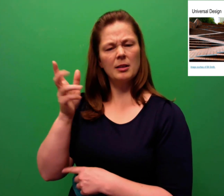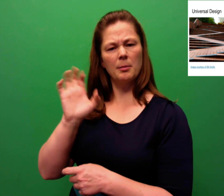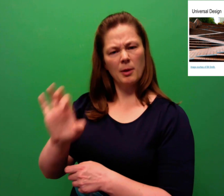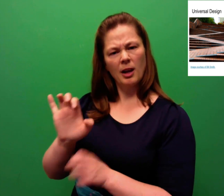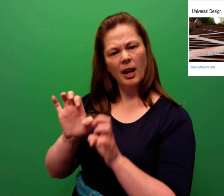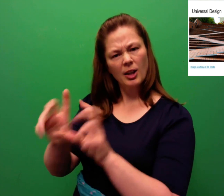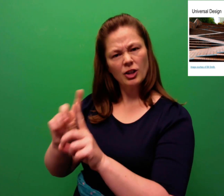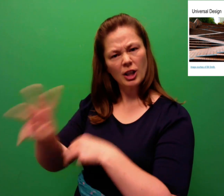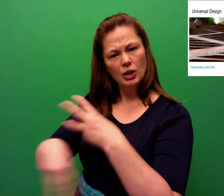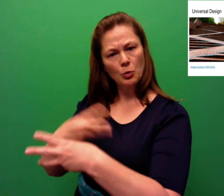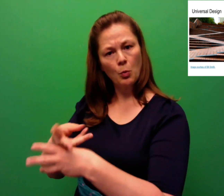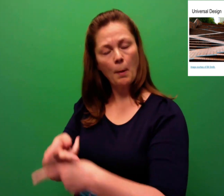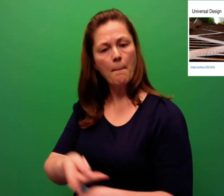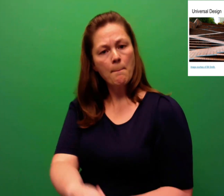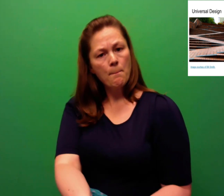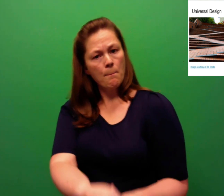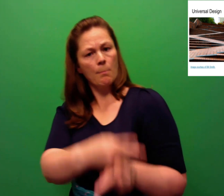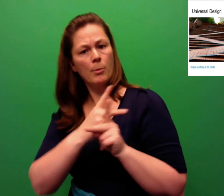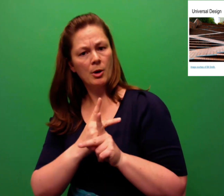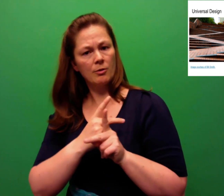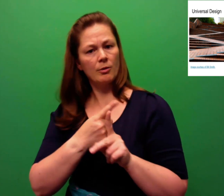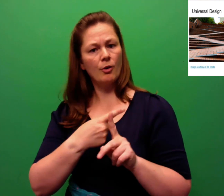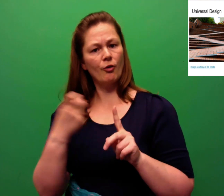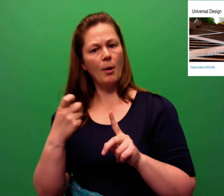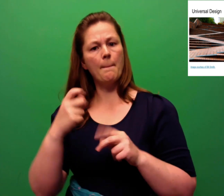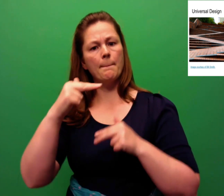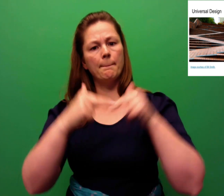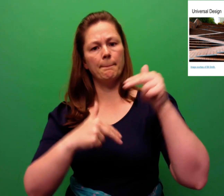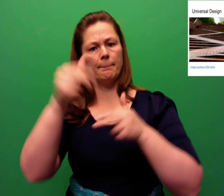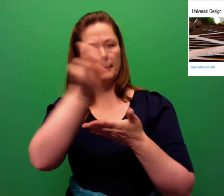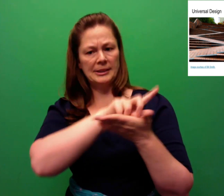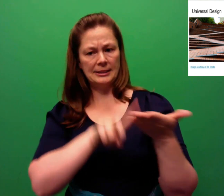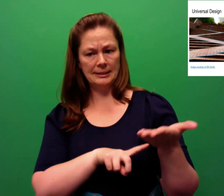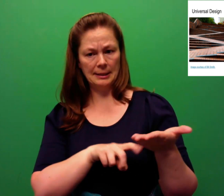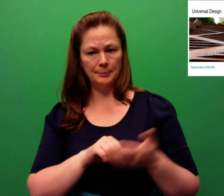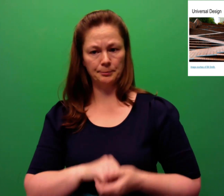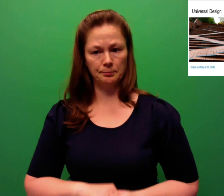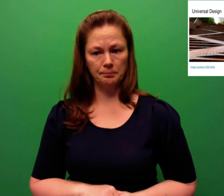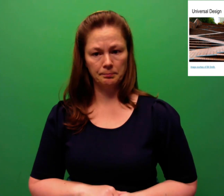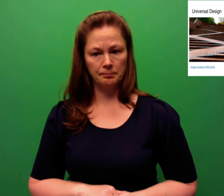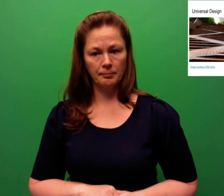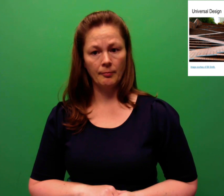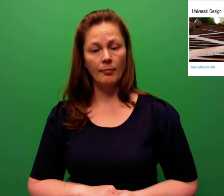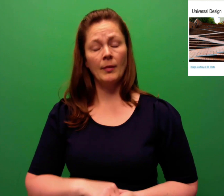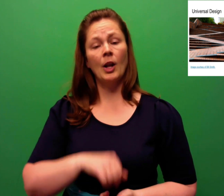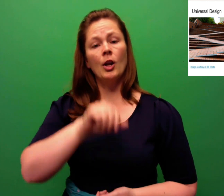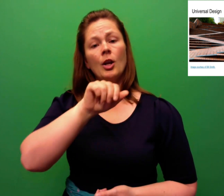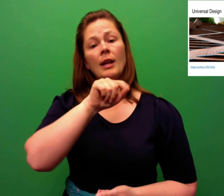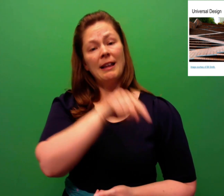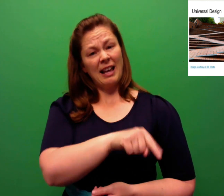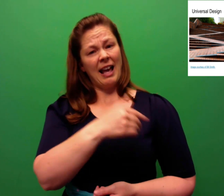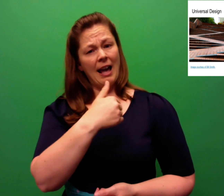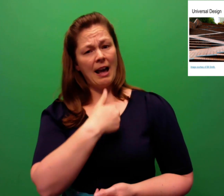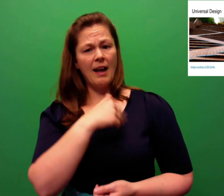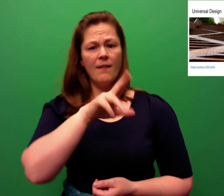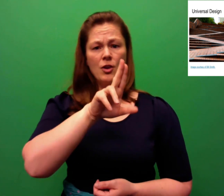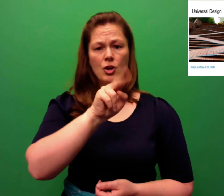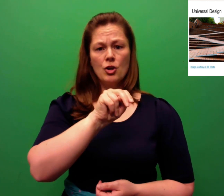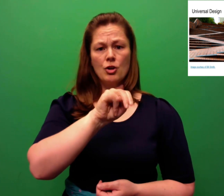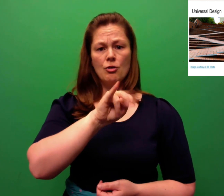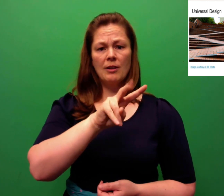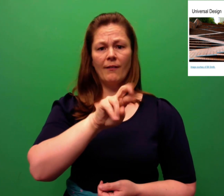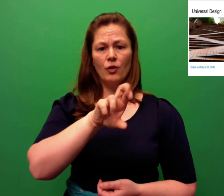UDL is a concept that the education world has borrowed from architecture. In